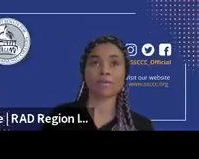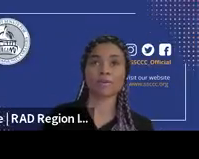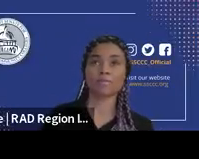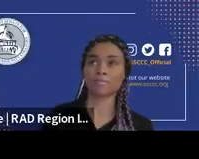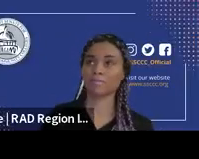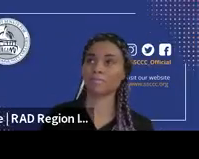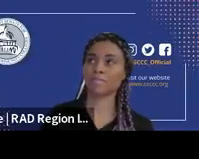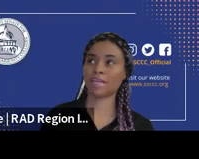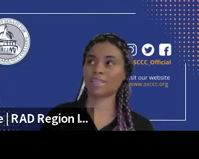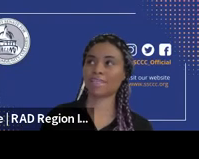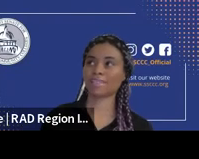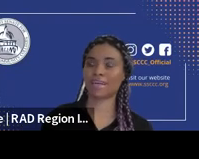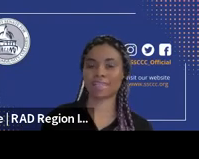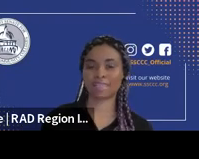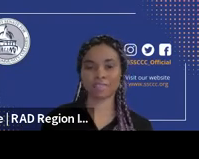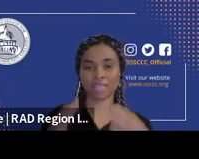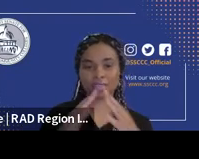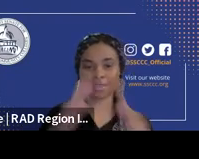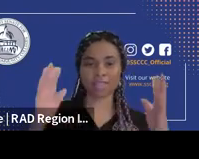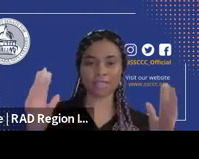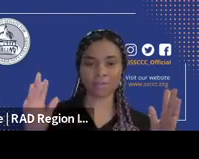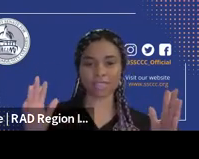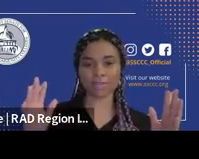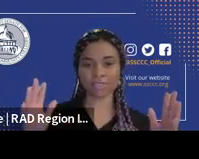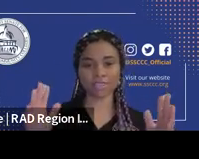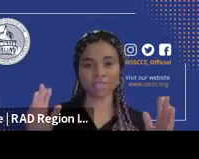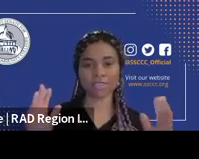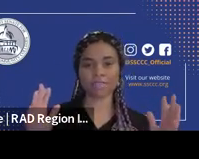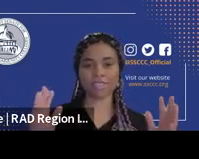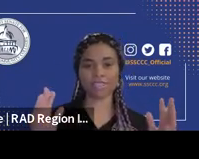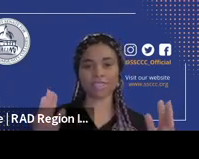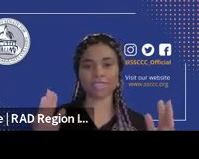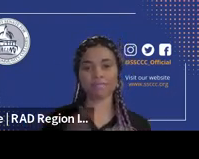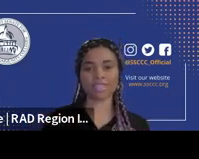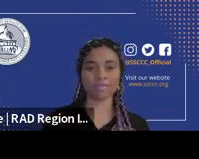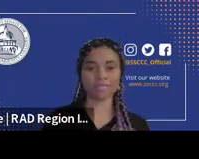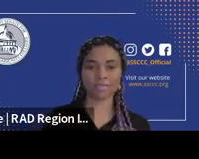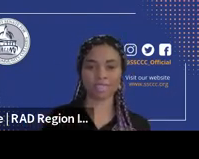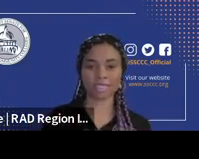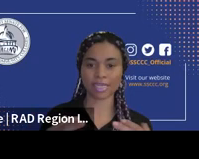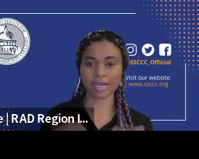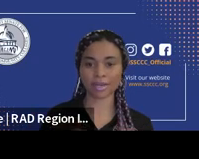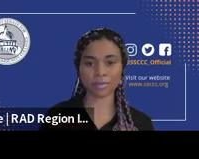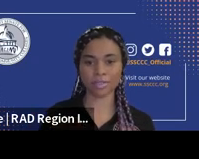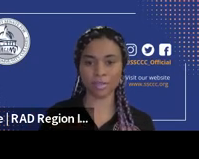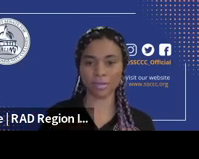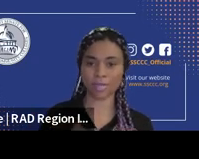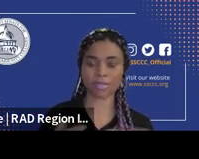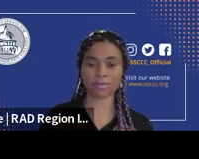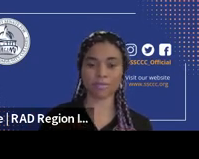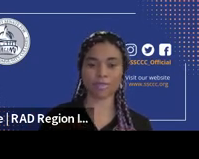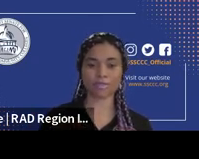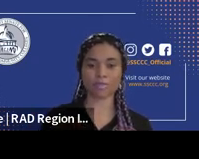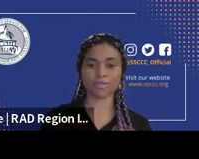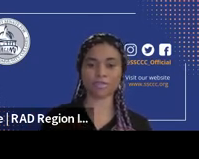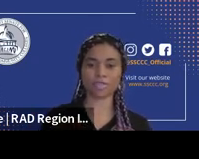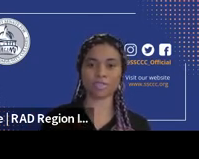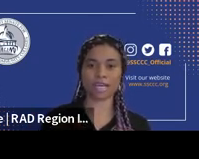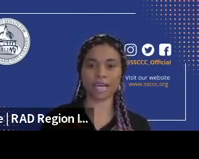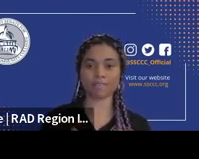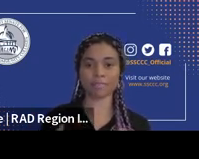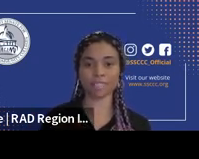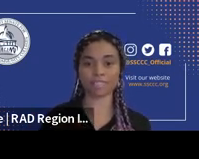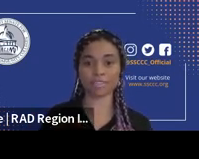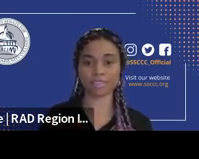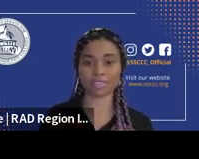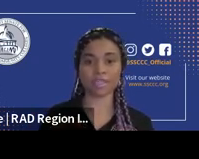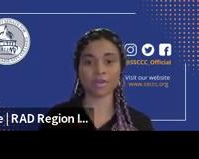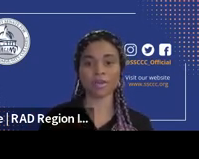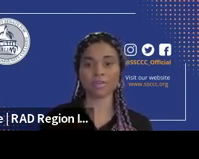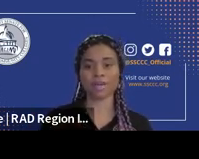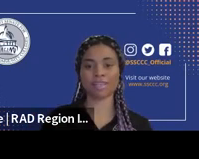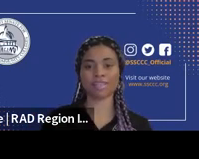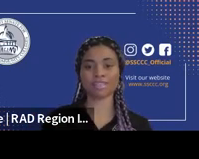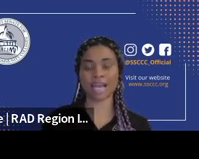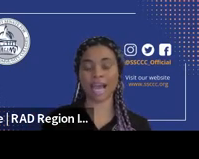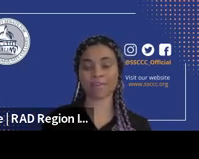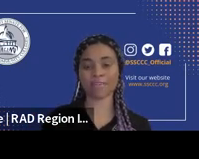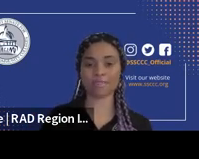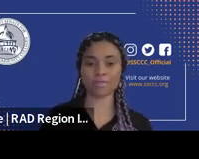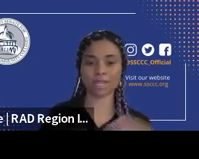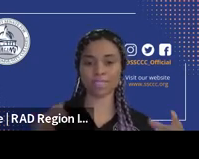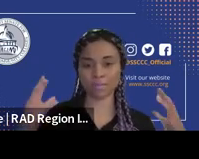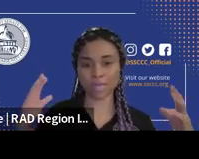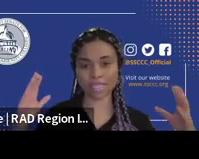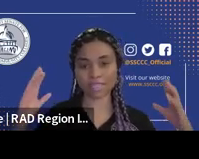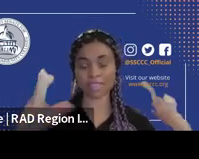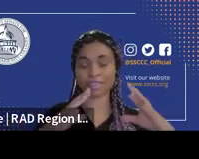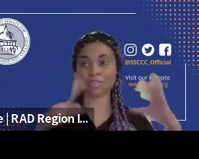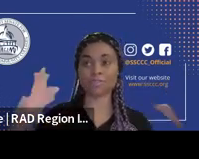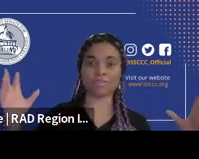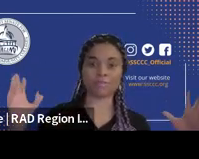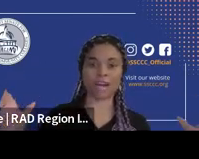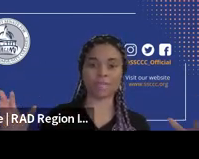For me I think that there's like a lot of different levels of things that can be done to help making fun of students that have DPS services. One of them, I think, is outreach, like we need to make it inclusive.